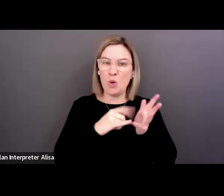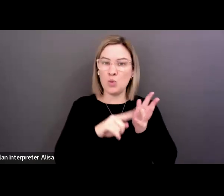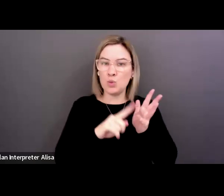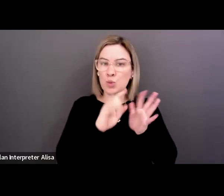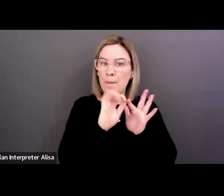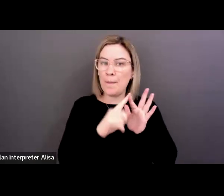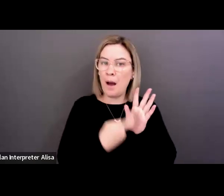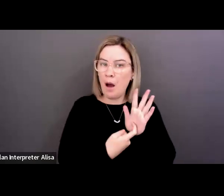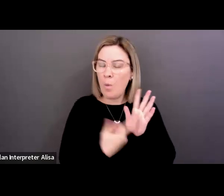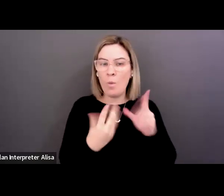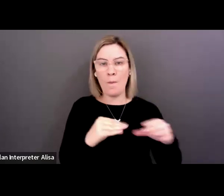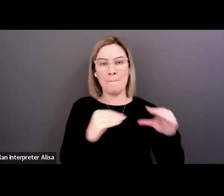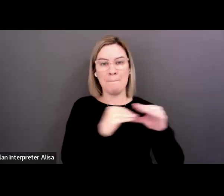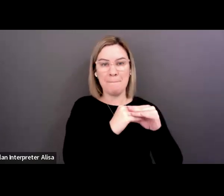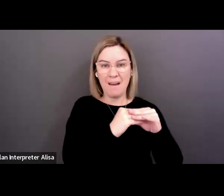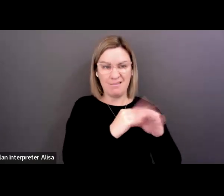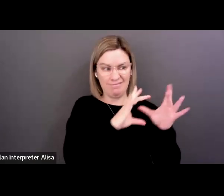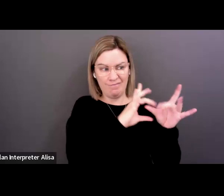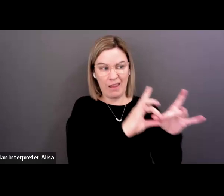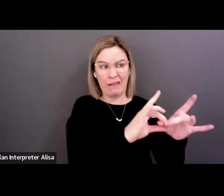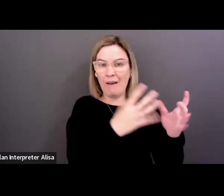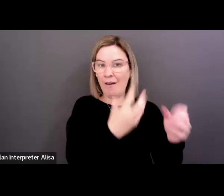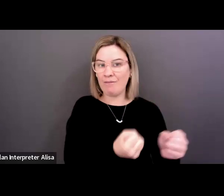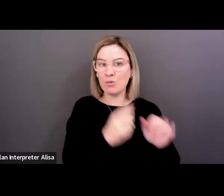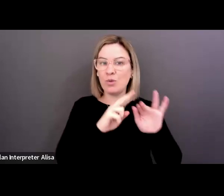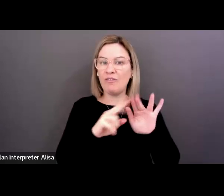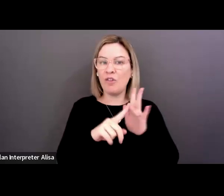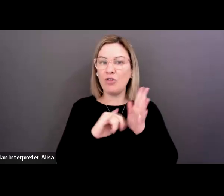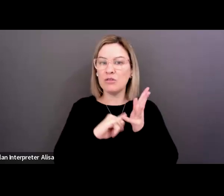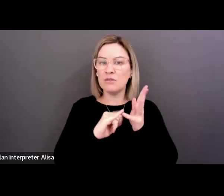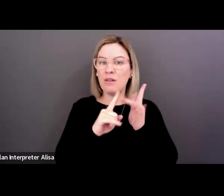people dialling in today may be aware of the impact that, you know, where